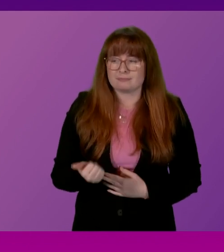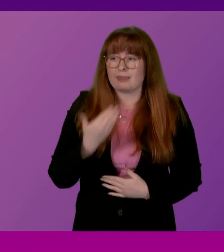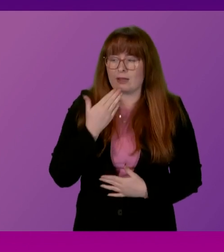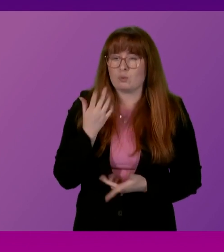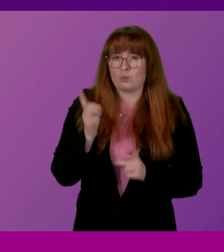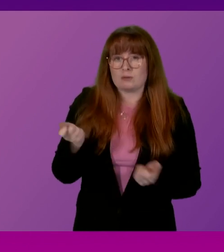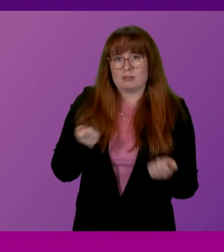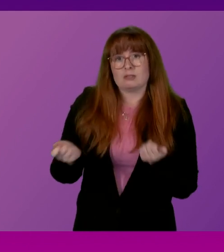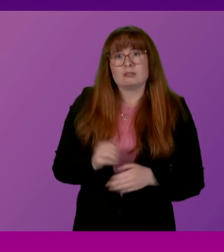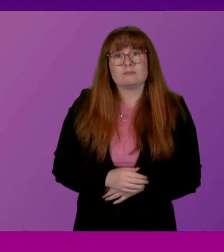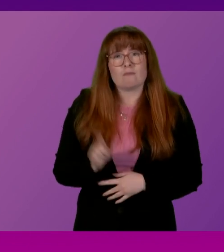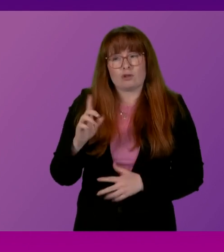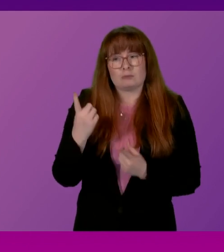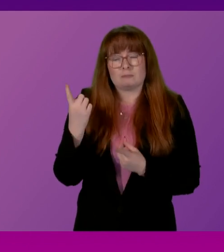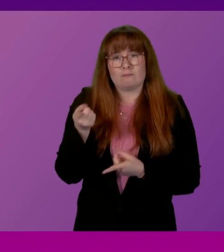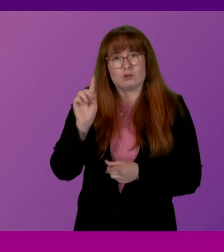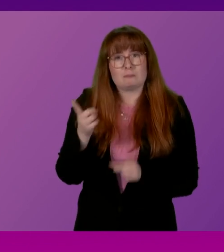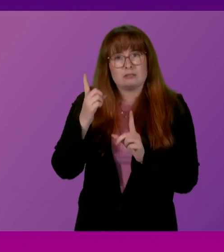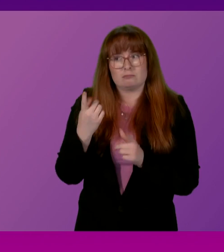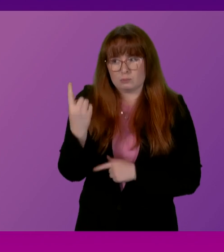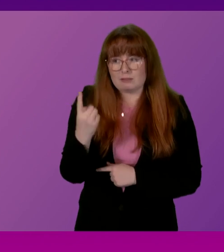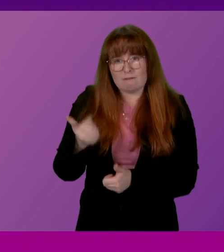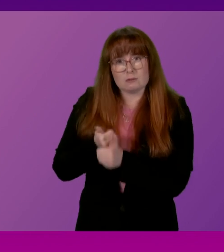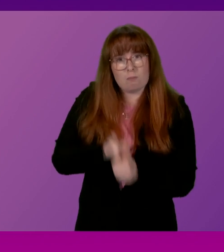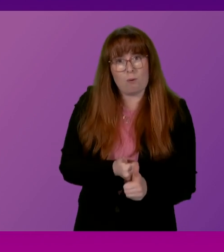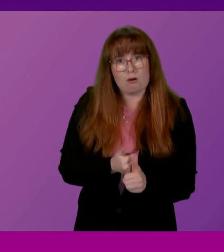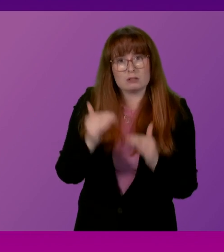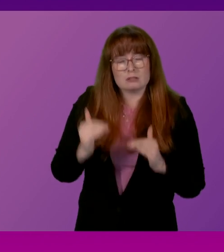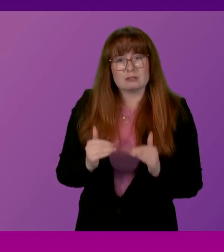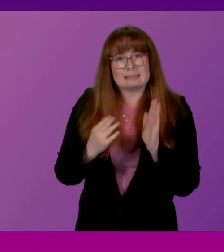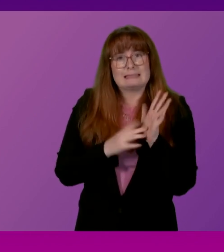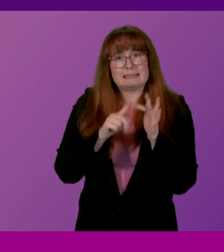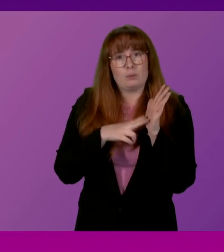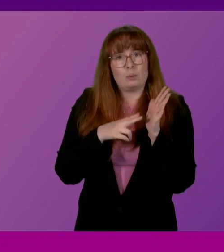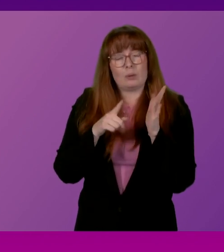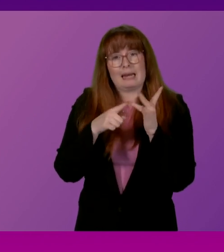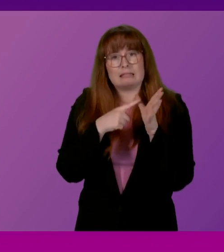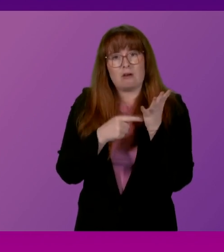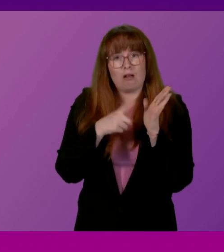Does the First Minister support the downgrading of the neonatal intensive care unit at University